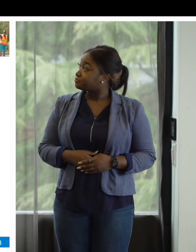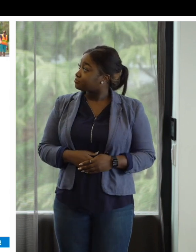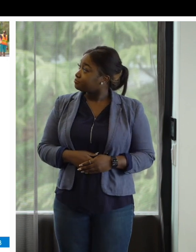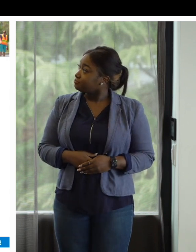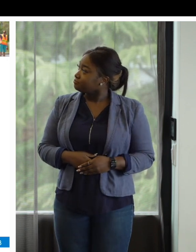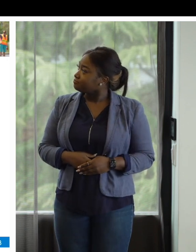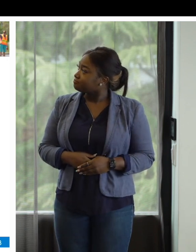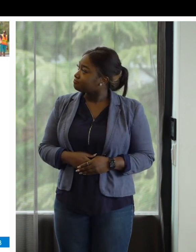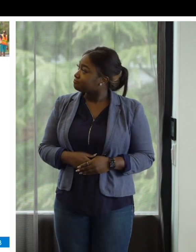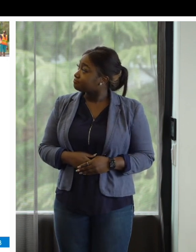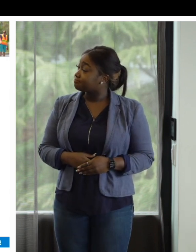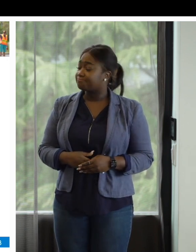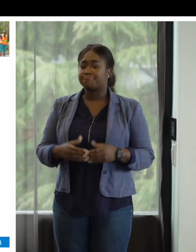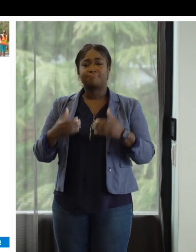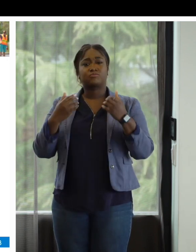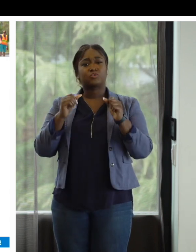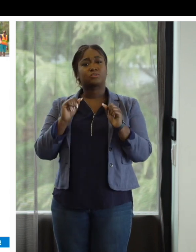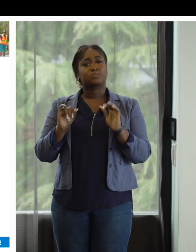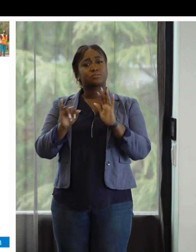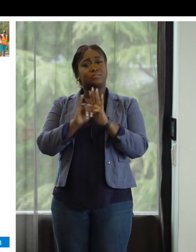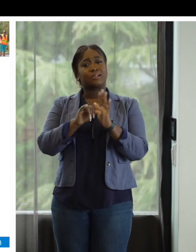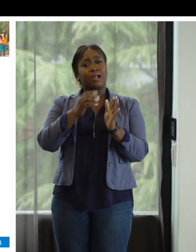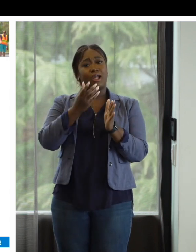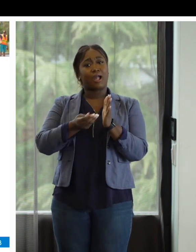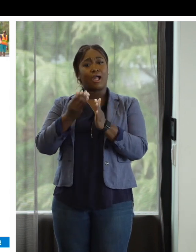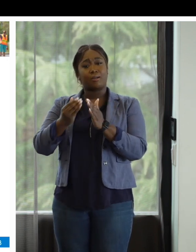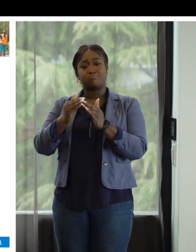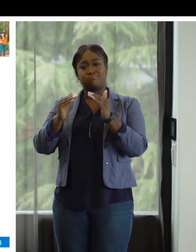in standards that support multi-modal inaccessible